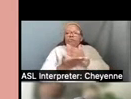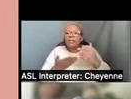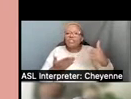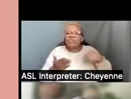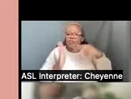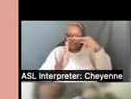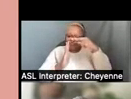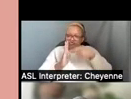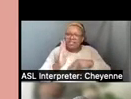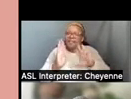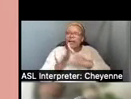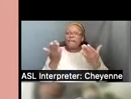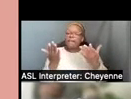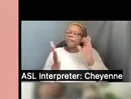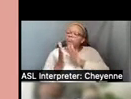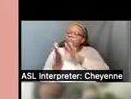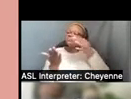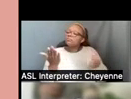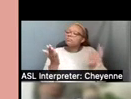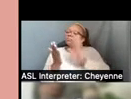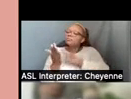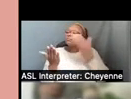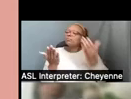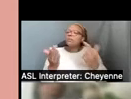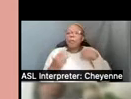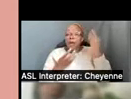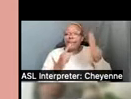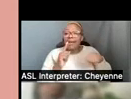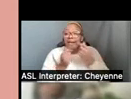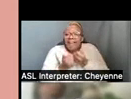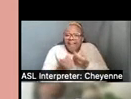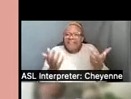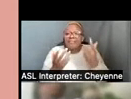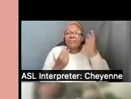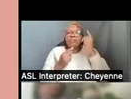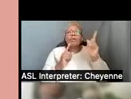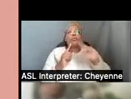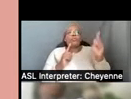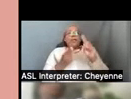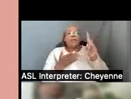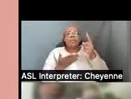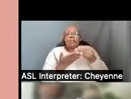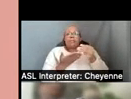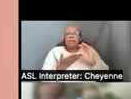We take them into consideration in thinking about where the funds that we have can be most useful.